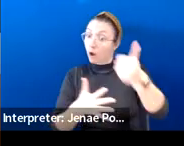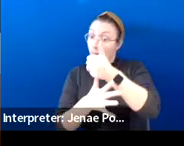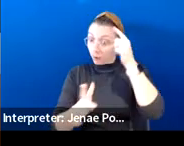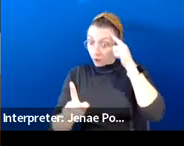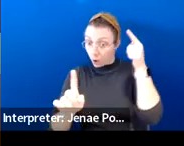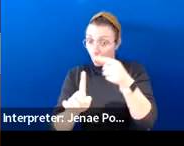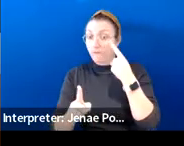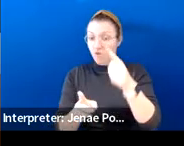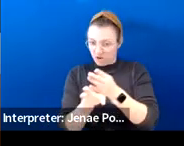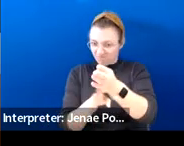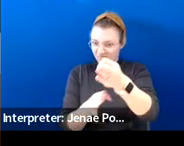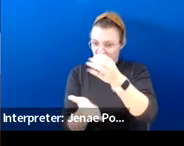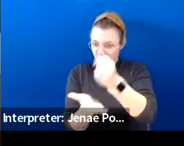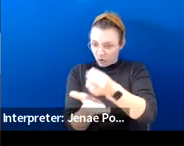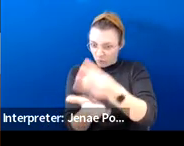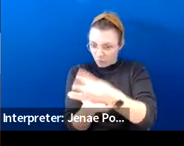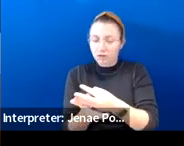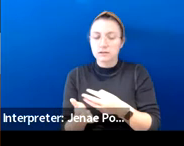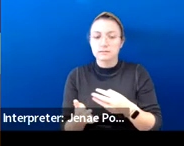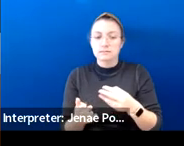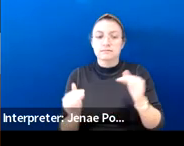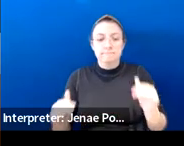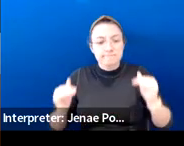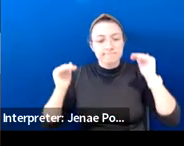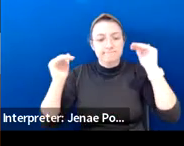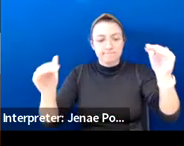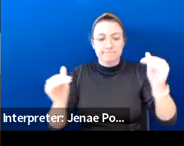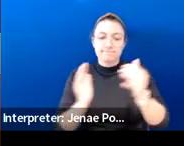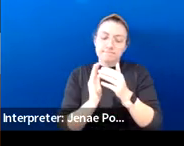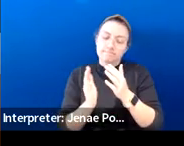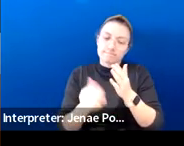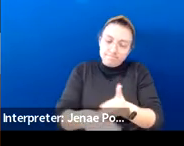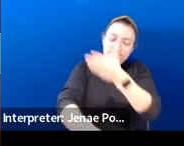profession is to enhance human well-being and help meet the basic,